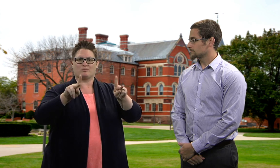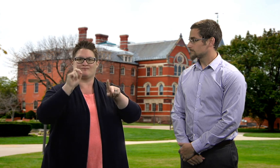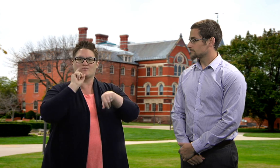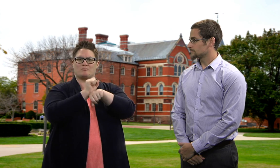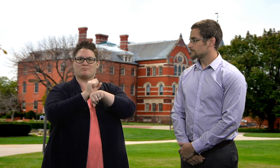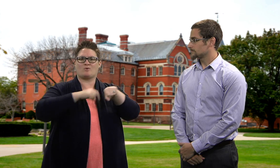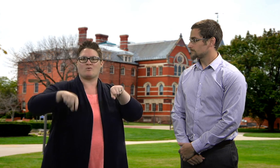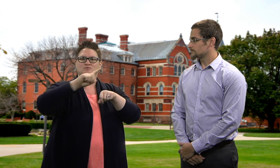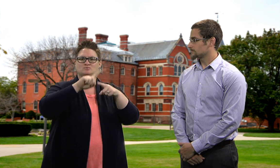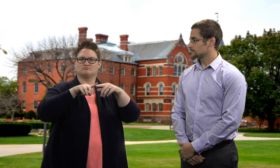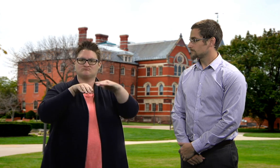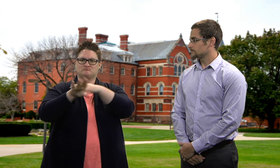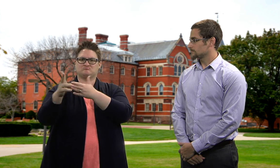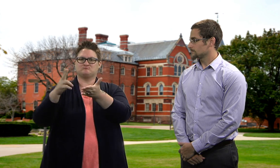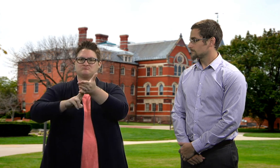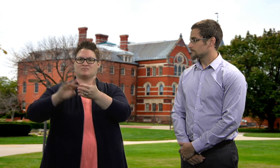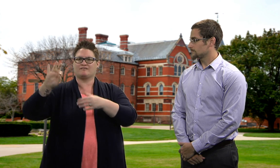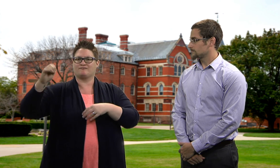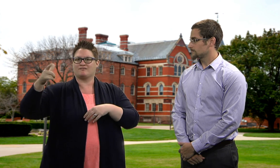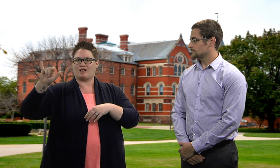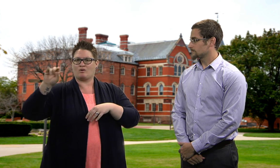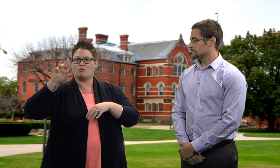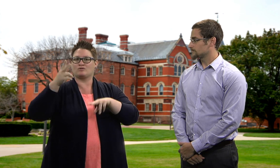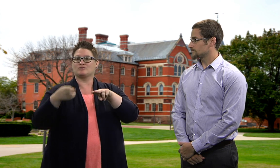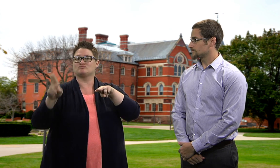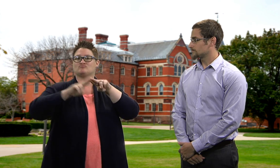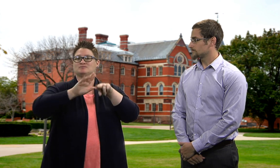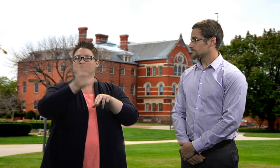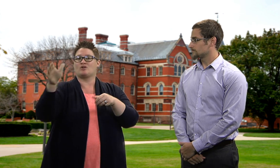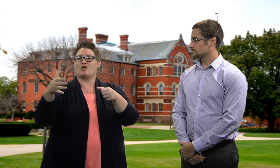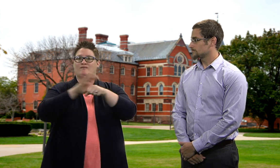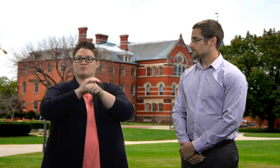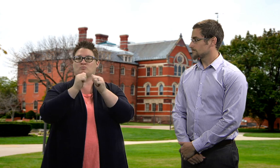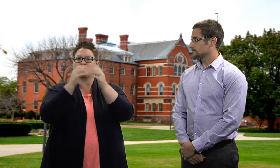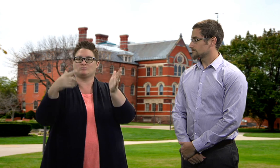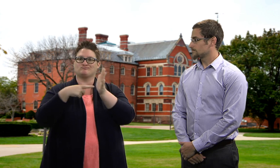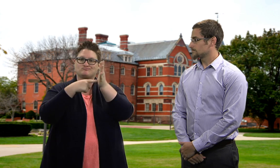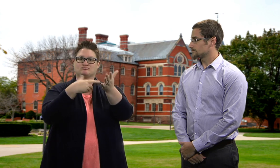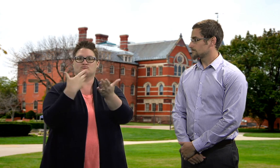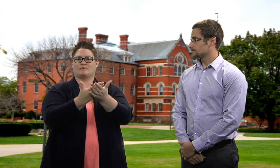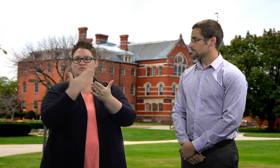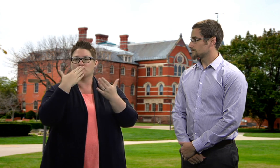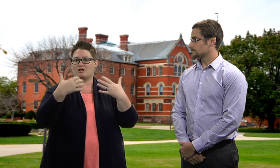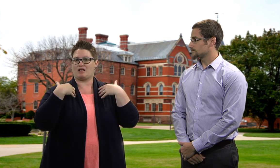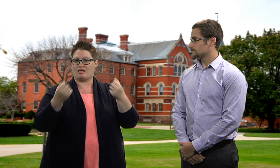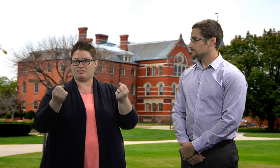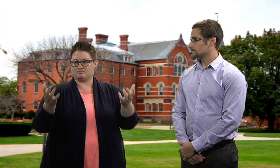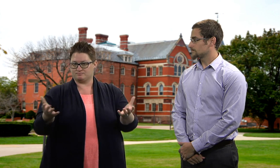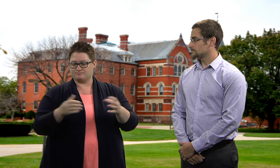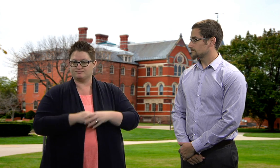This is an opportunity for employees to enroll into FEGLI or increase their coverage without proof of good health.